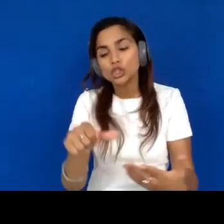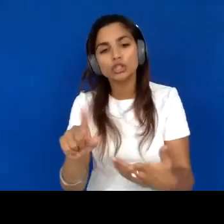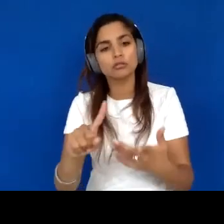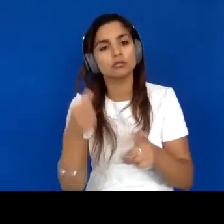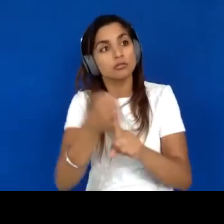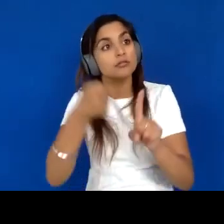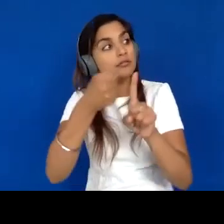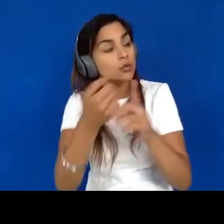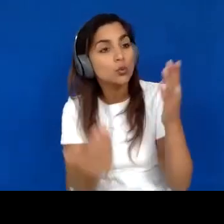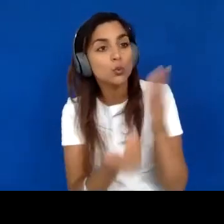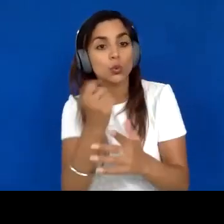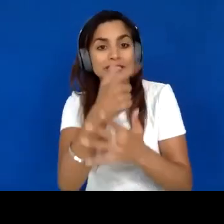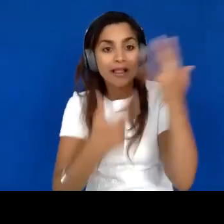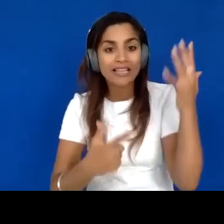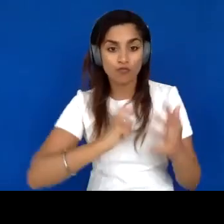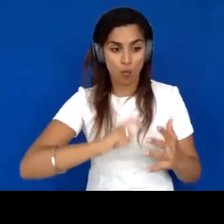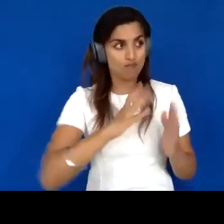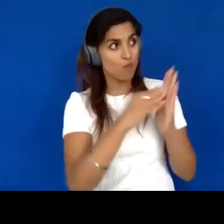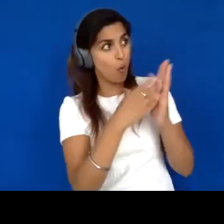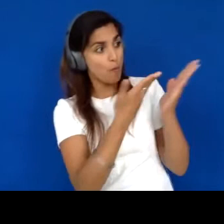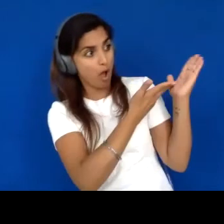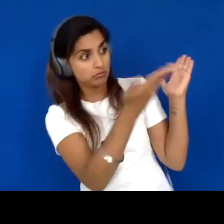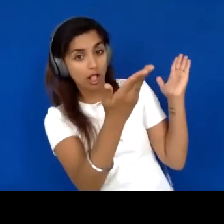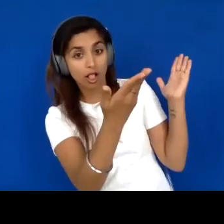influence who is more slightly to become involved with and to succeed in